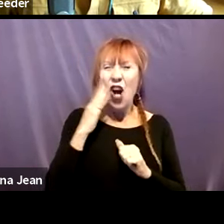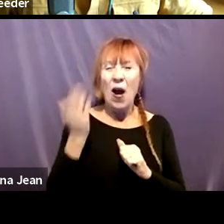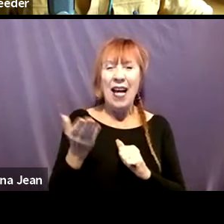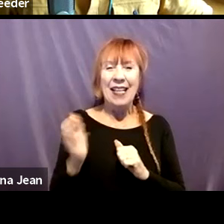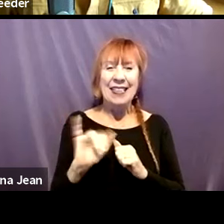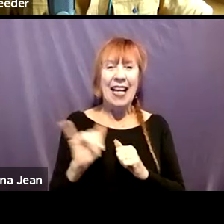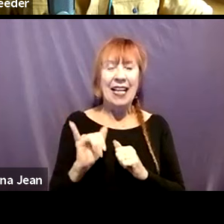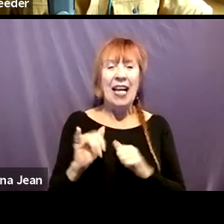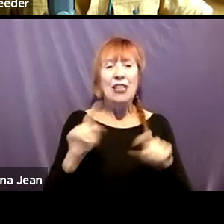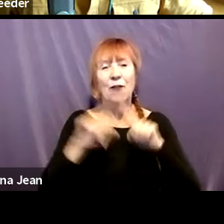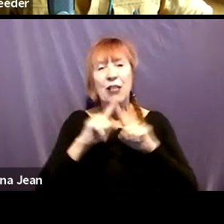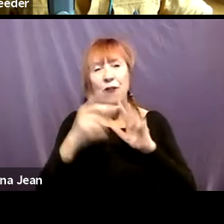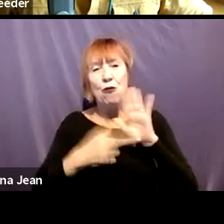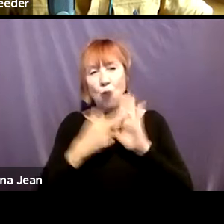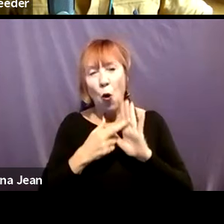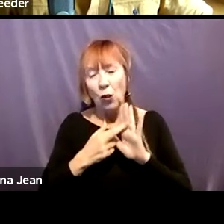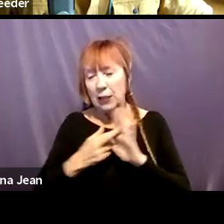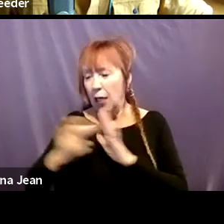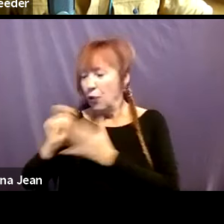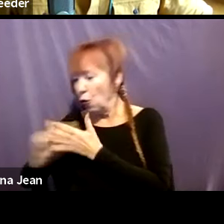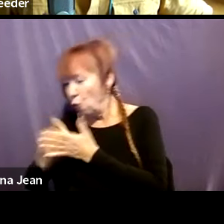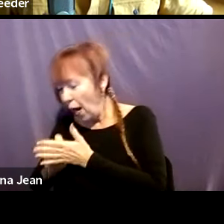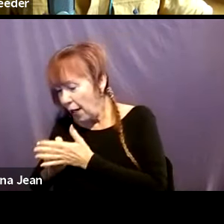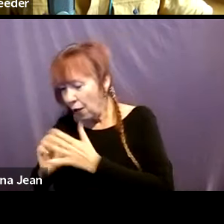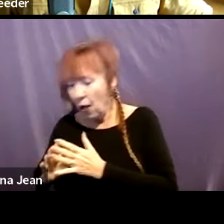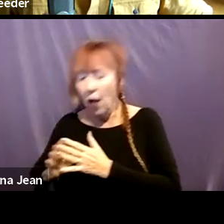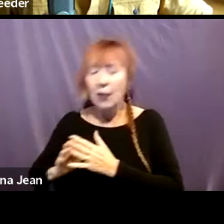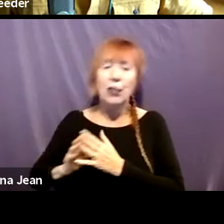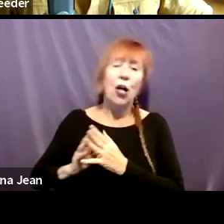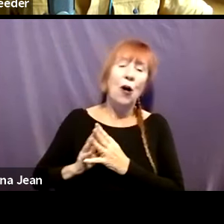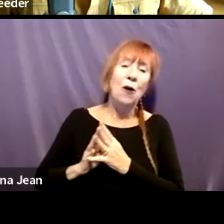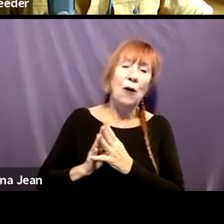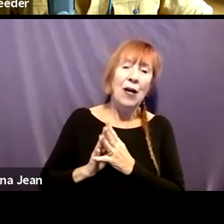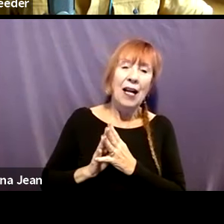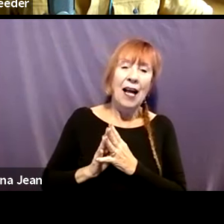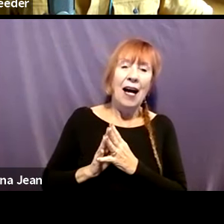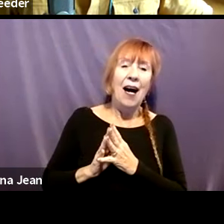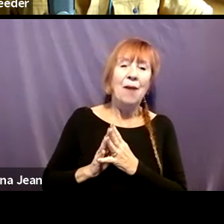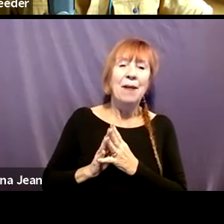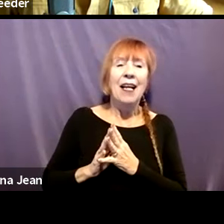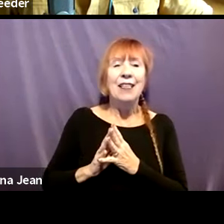You know, you're a child, you're a student at school, when you come home, you play a very different role. You're a child.